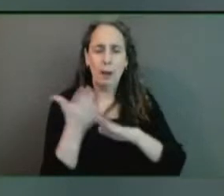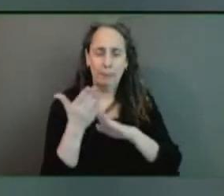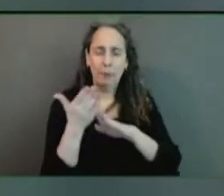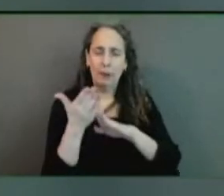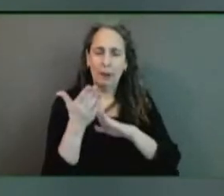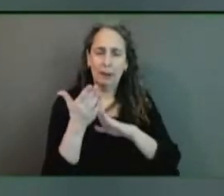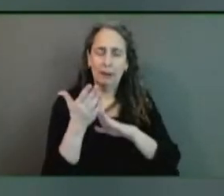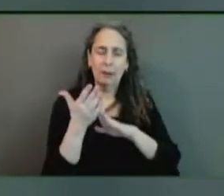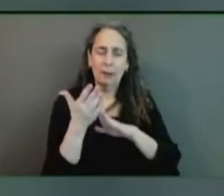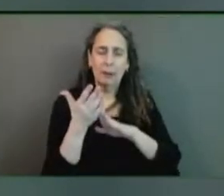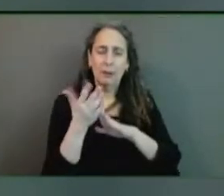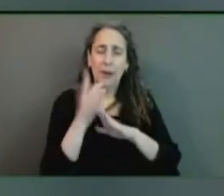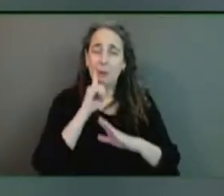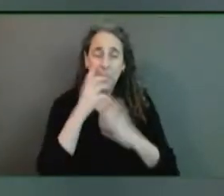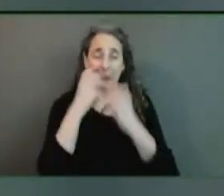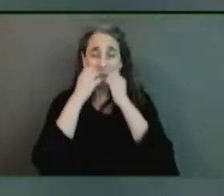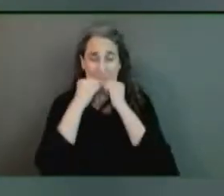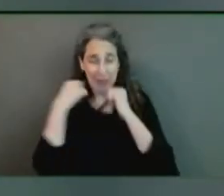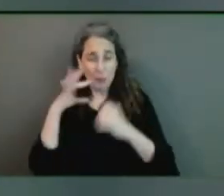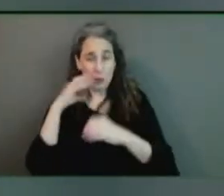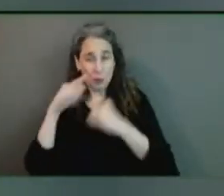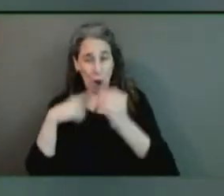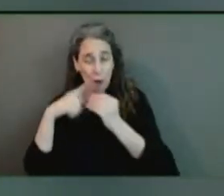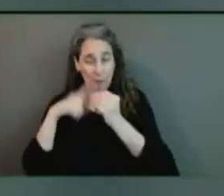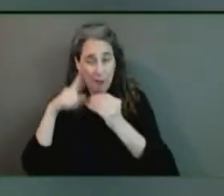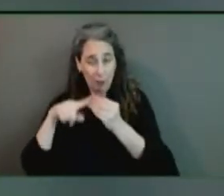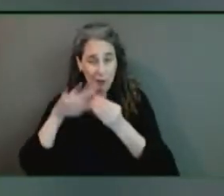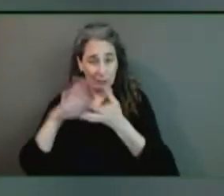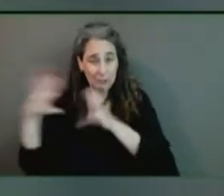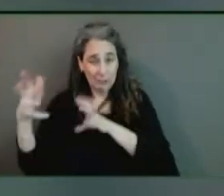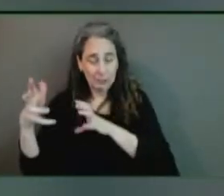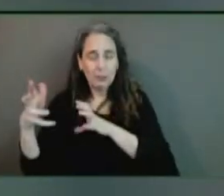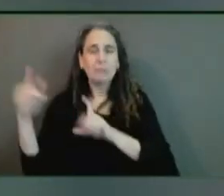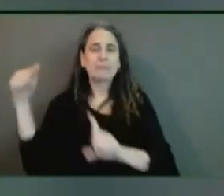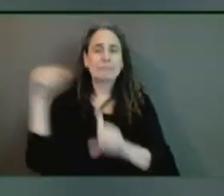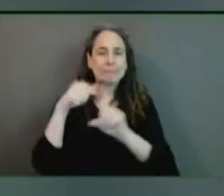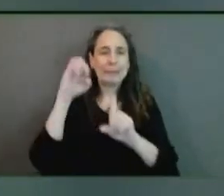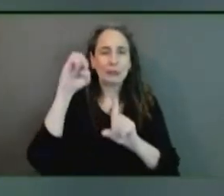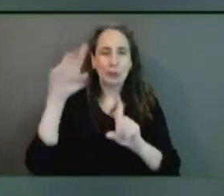That really do get in the way of operating that could very well